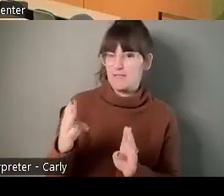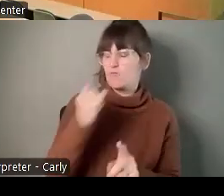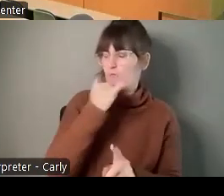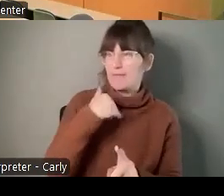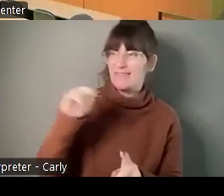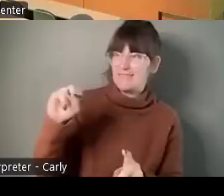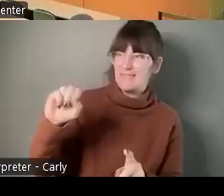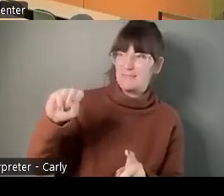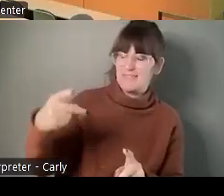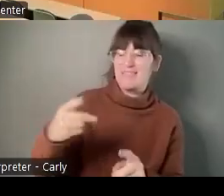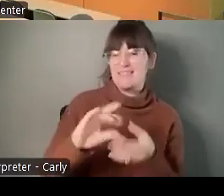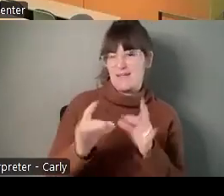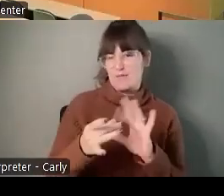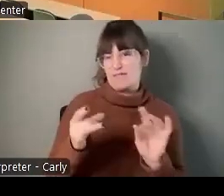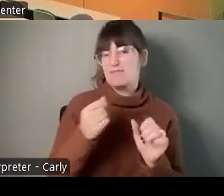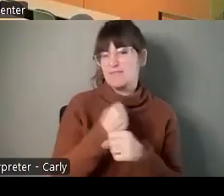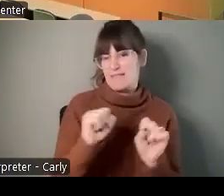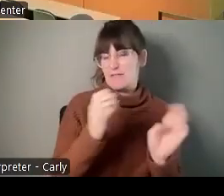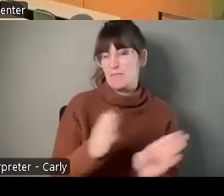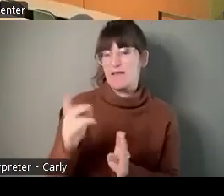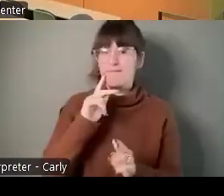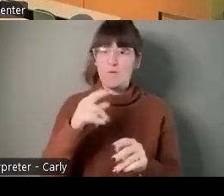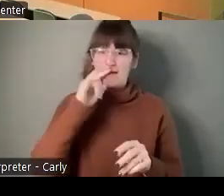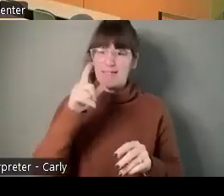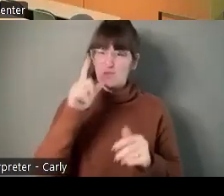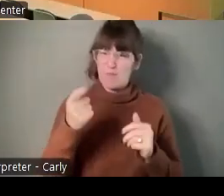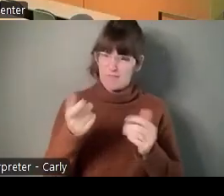work and intervention for the kids who are here a little longer the therapists that are working